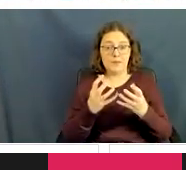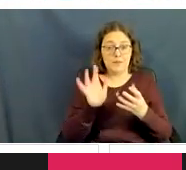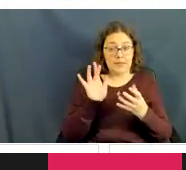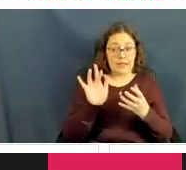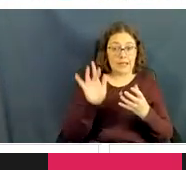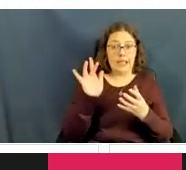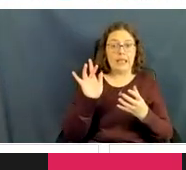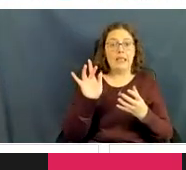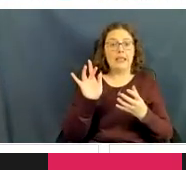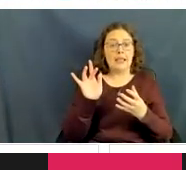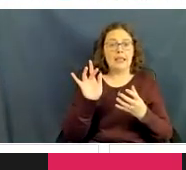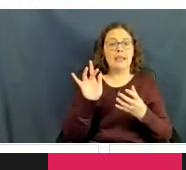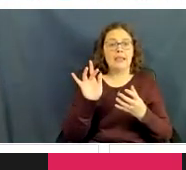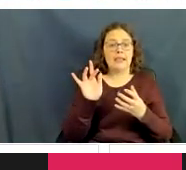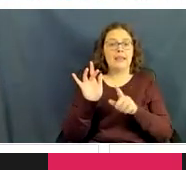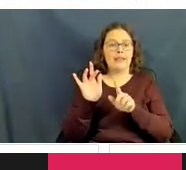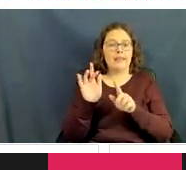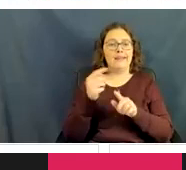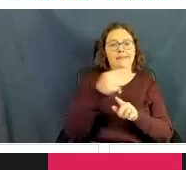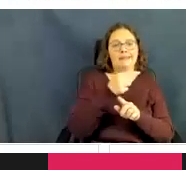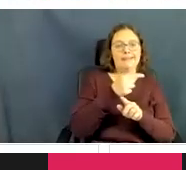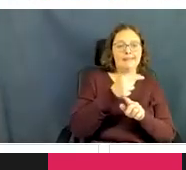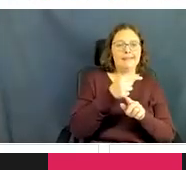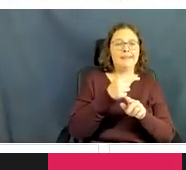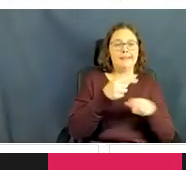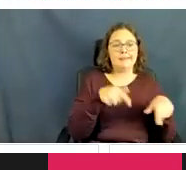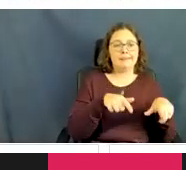You always want this to be public when publishing.